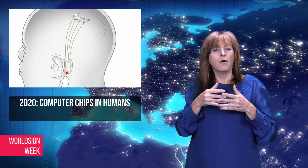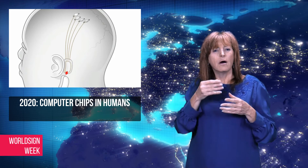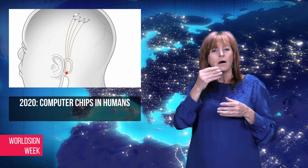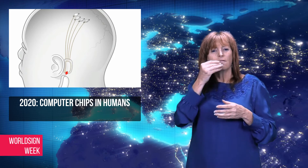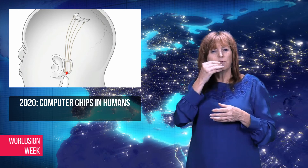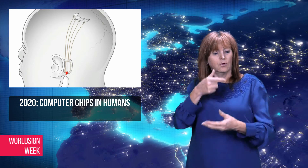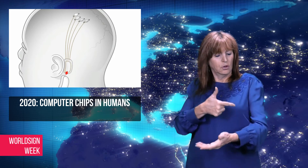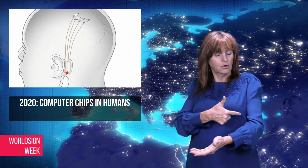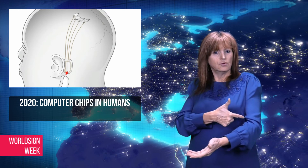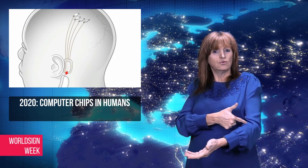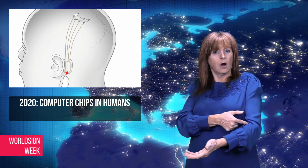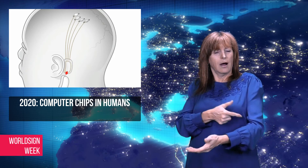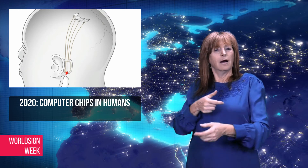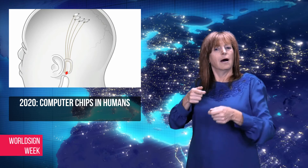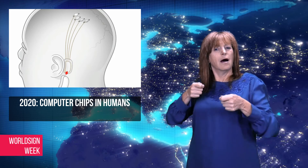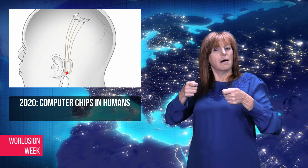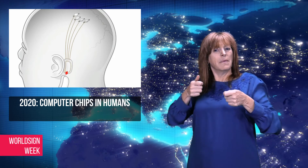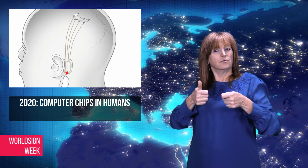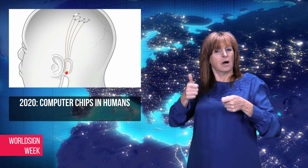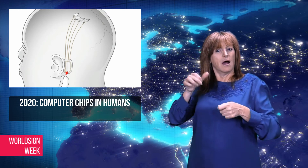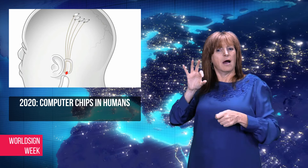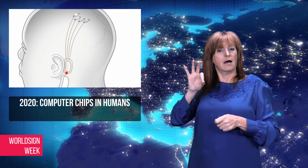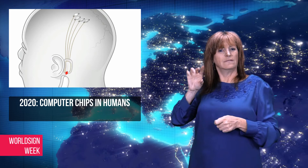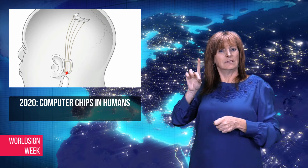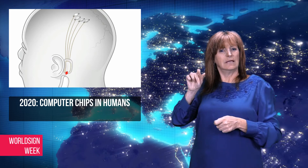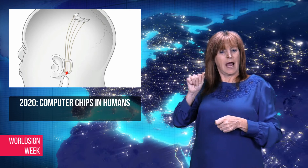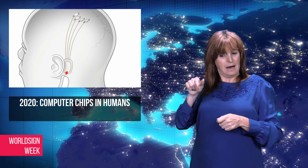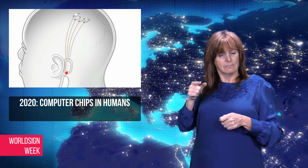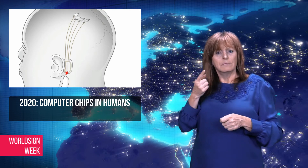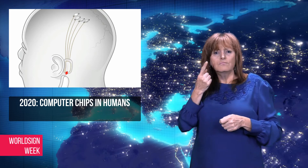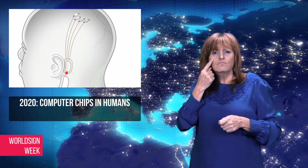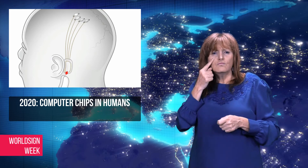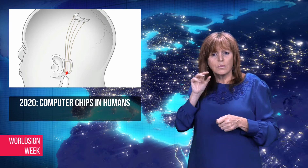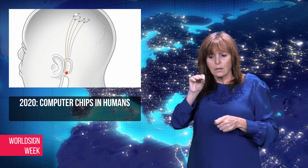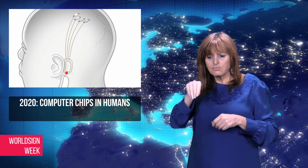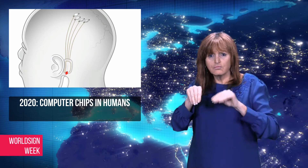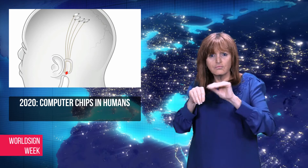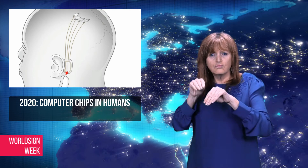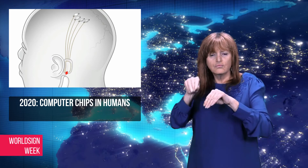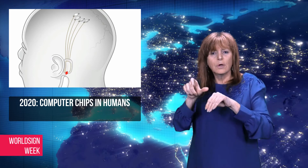and Drug Administration (FDA) to start clinical